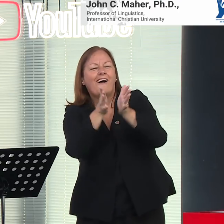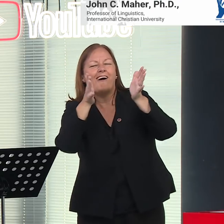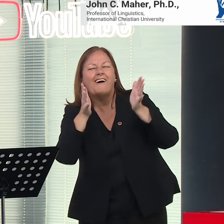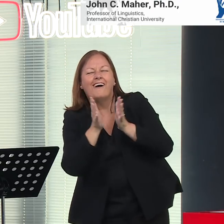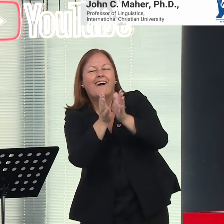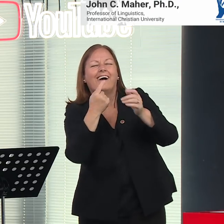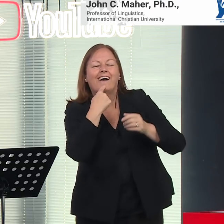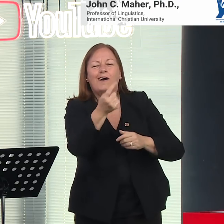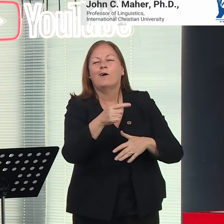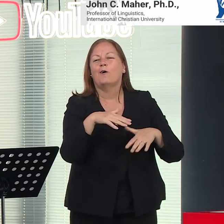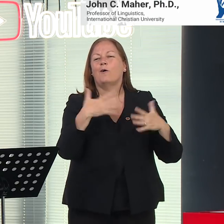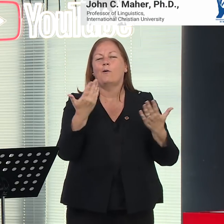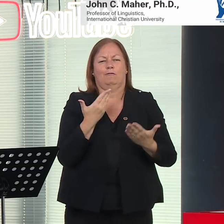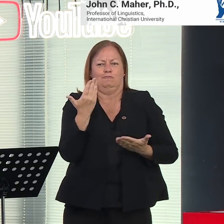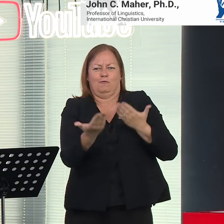Does your language have a culture?